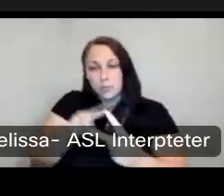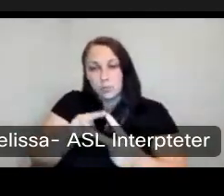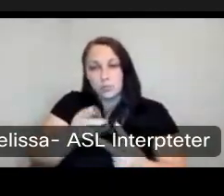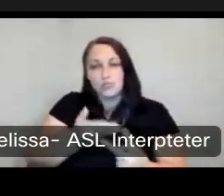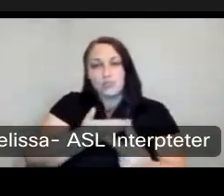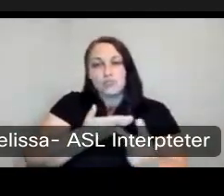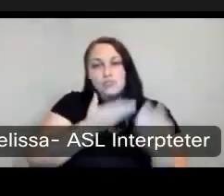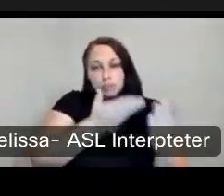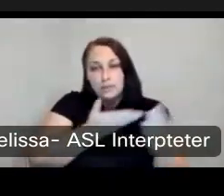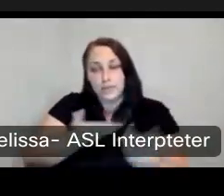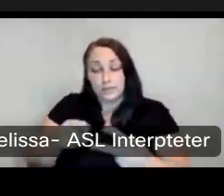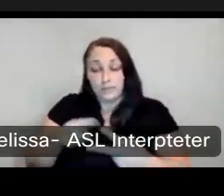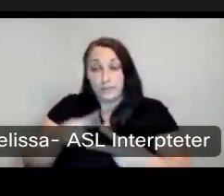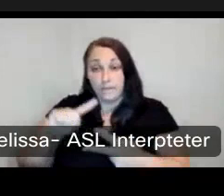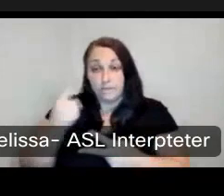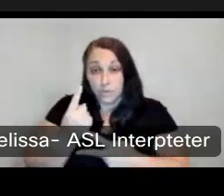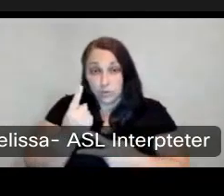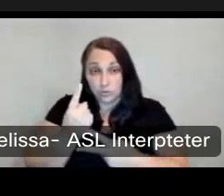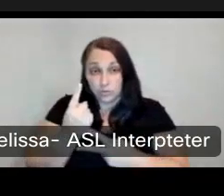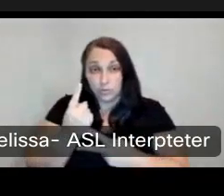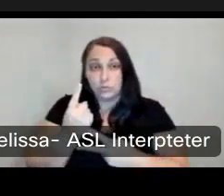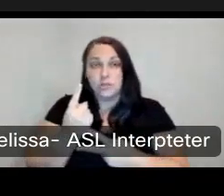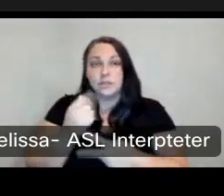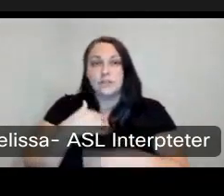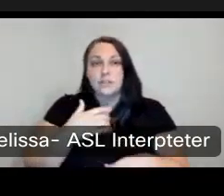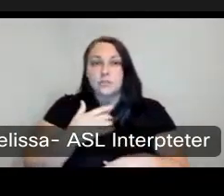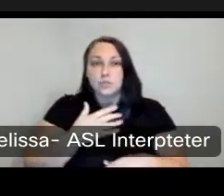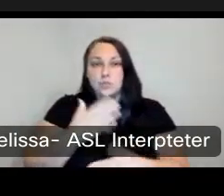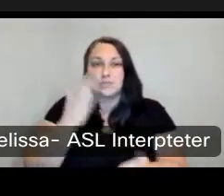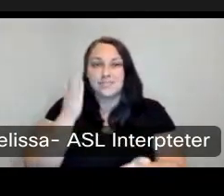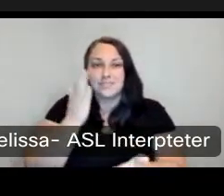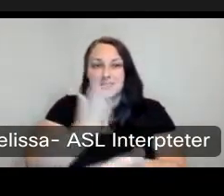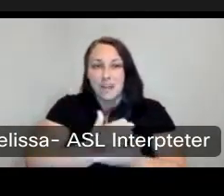um so the first of these recommendations is stop consolidation on the Georgetown Union